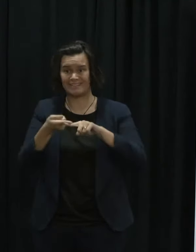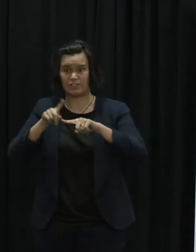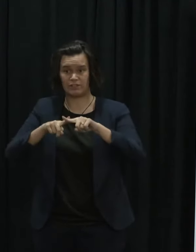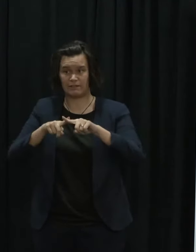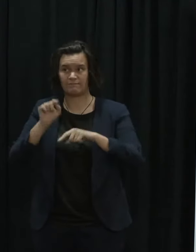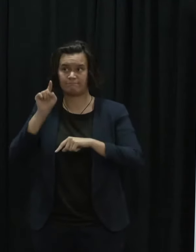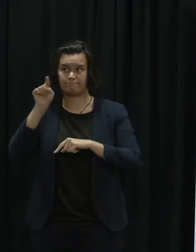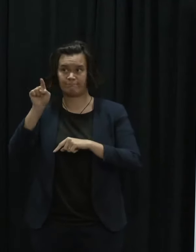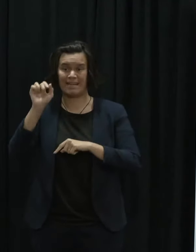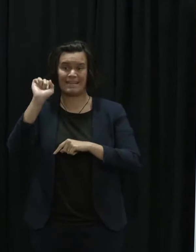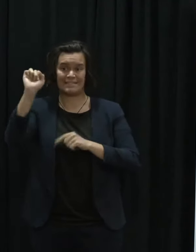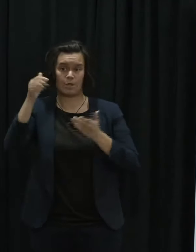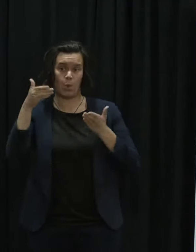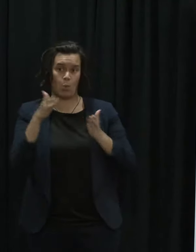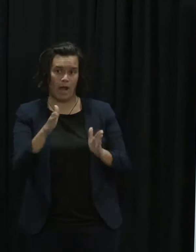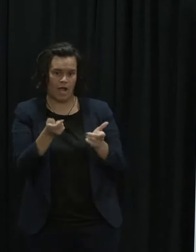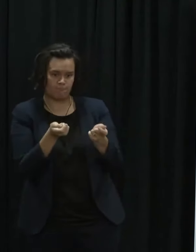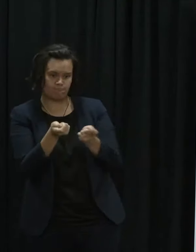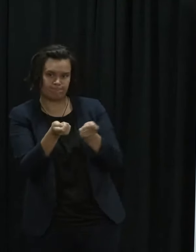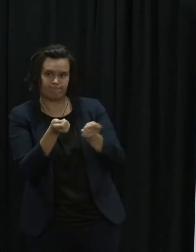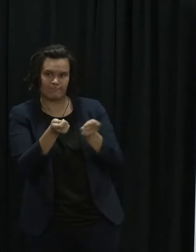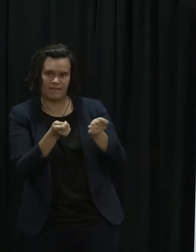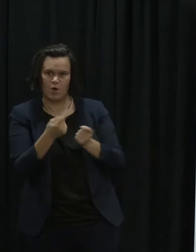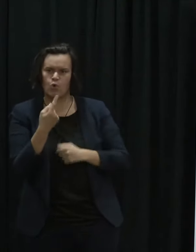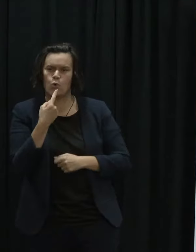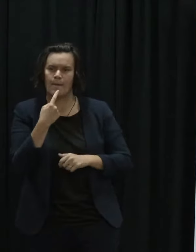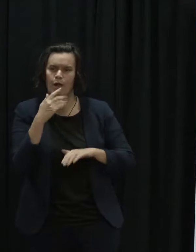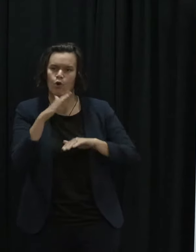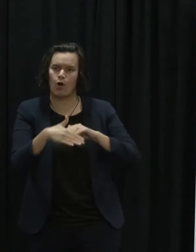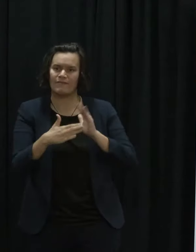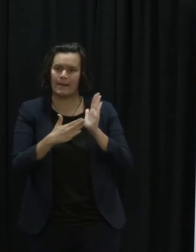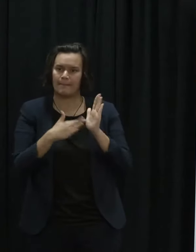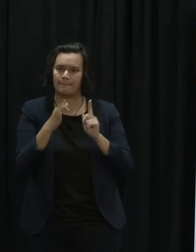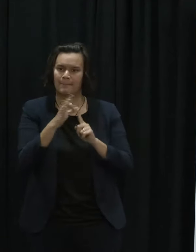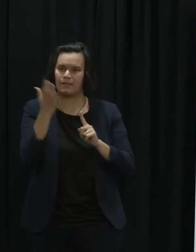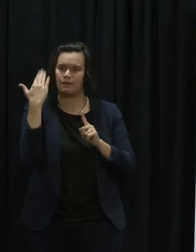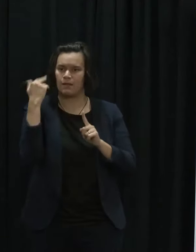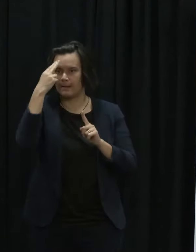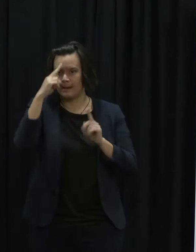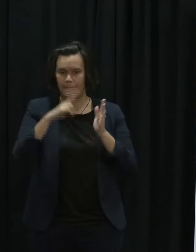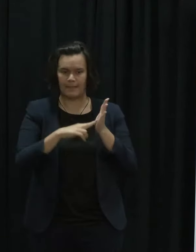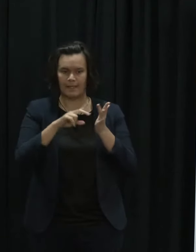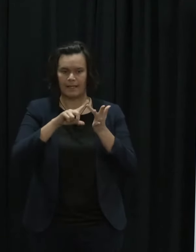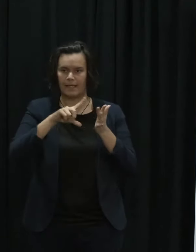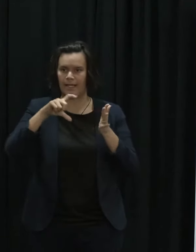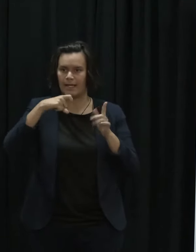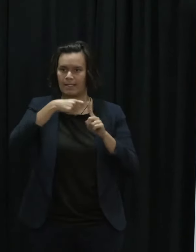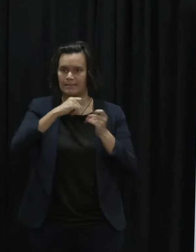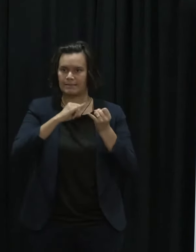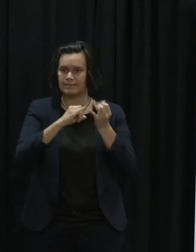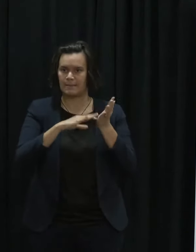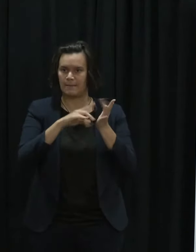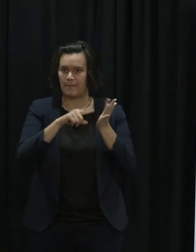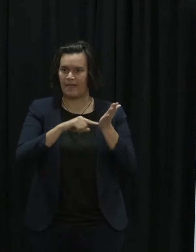enquiry into the Parliamentary service Chief Executive and the